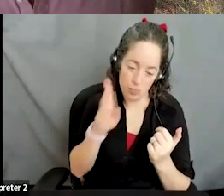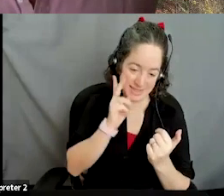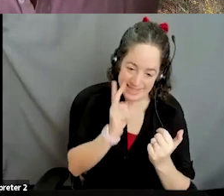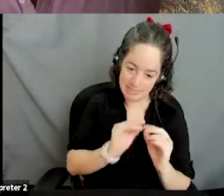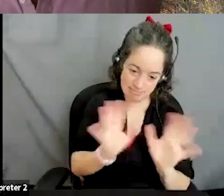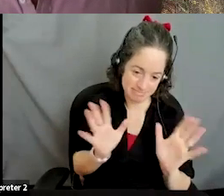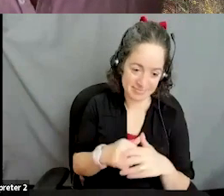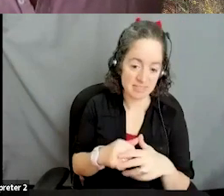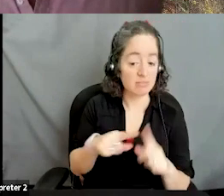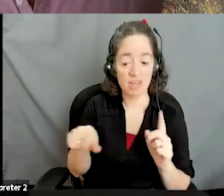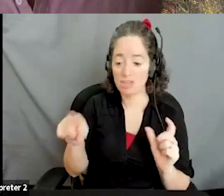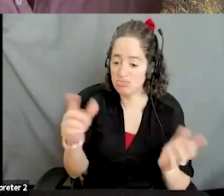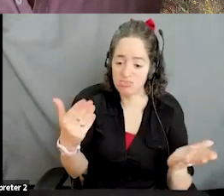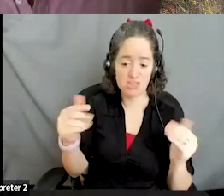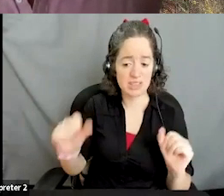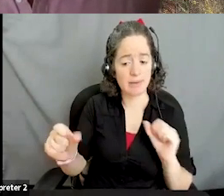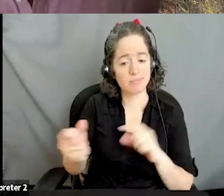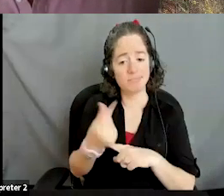to DM me with follow-up questions or what have you.